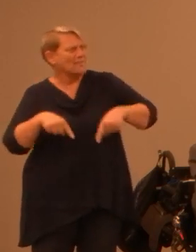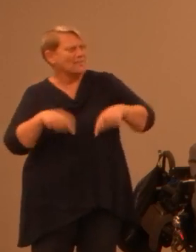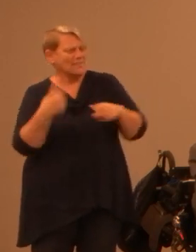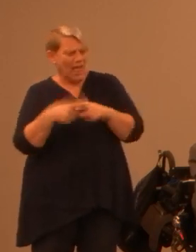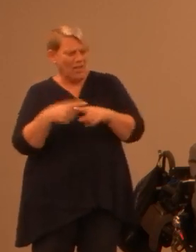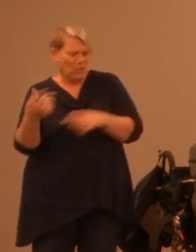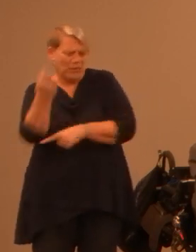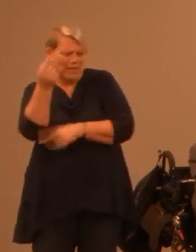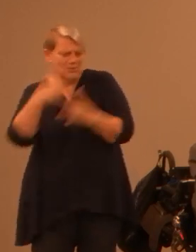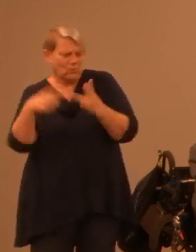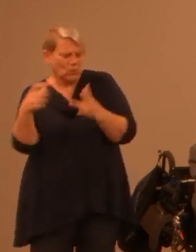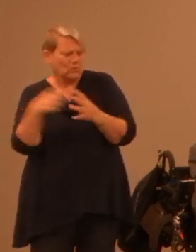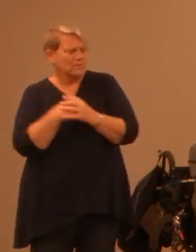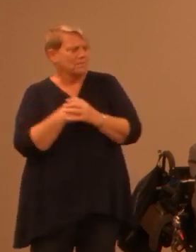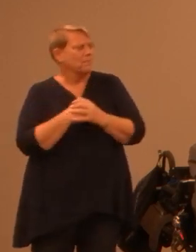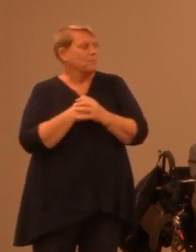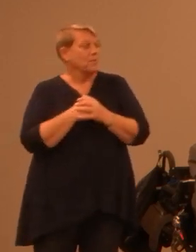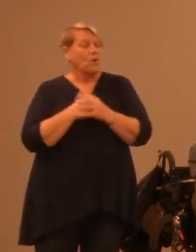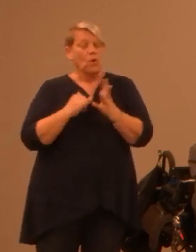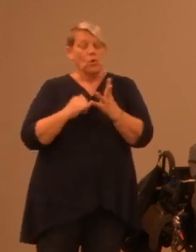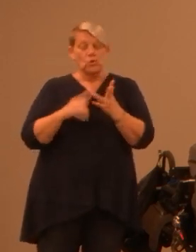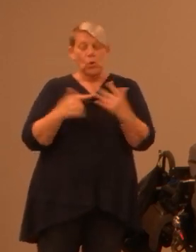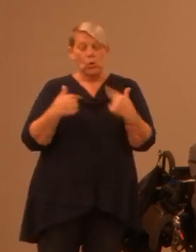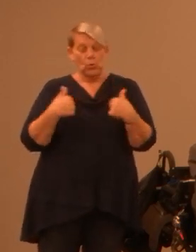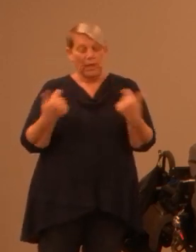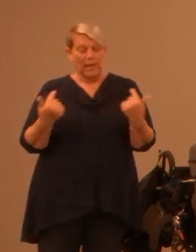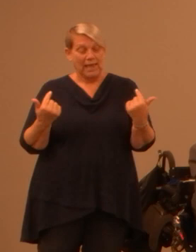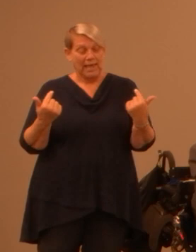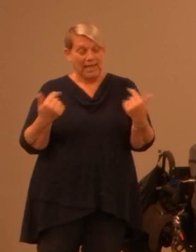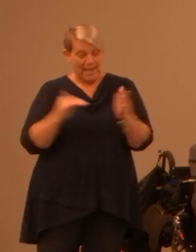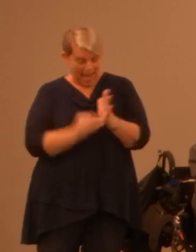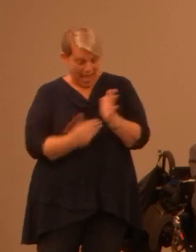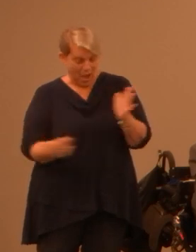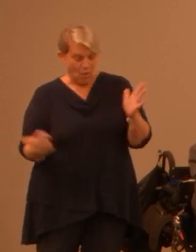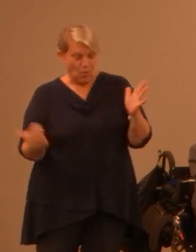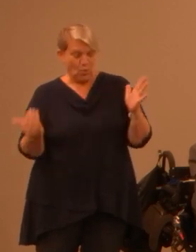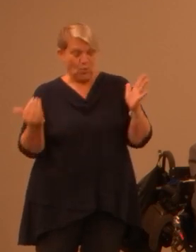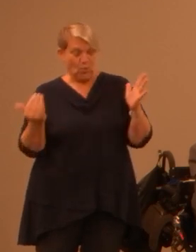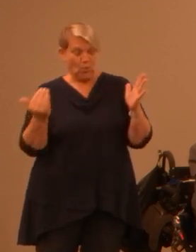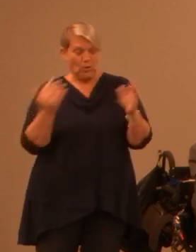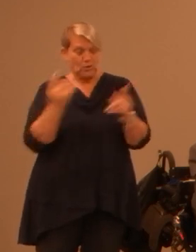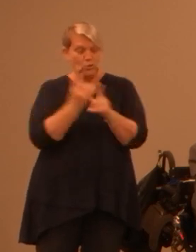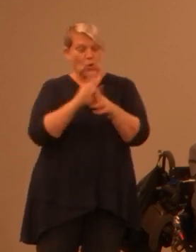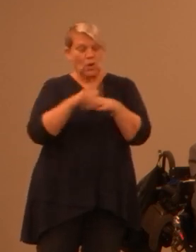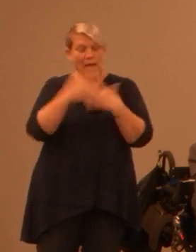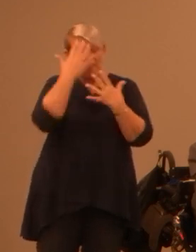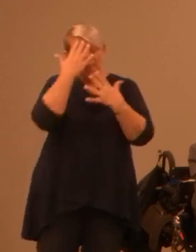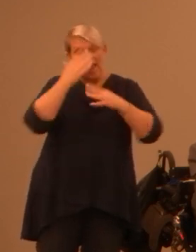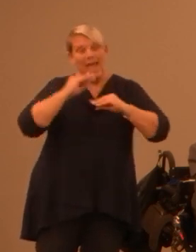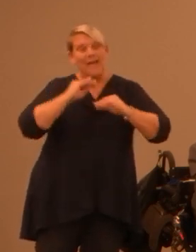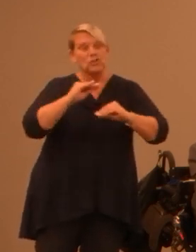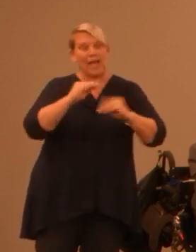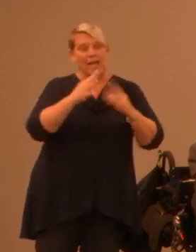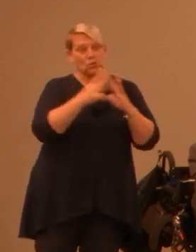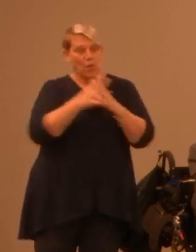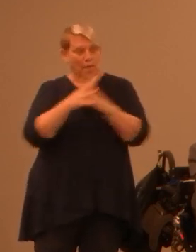So we are now coming to the Educational Website of the Year award, which is